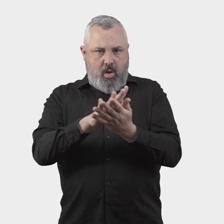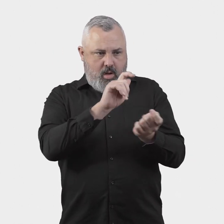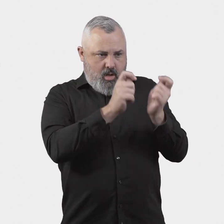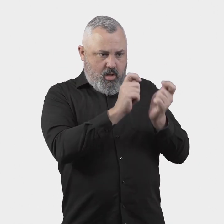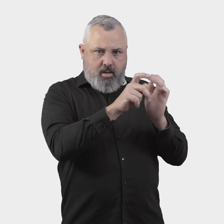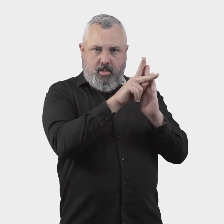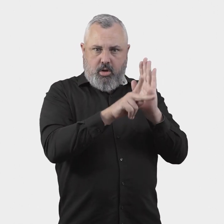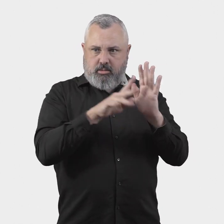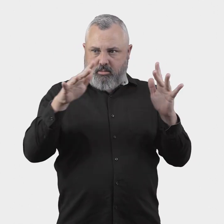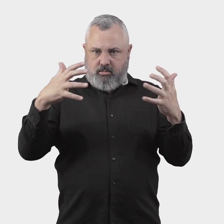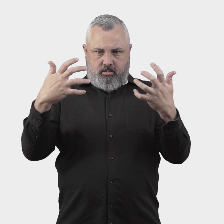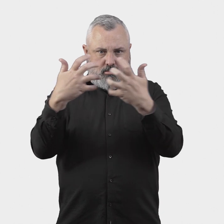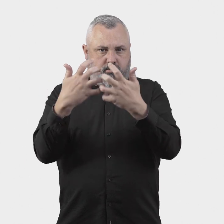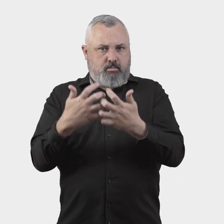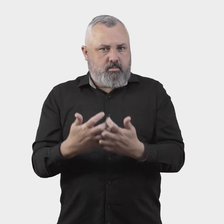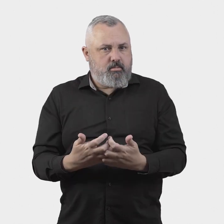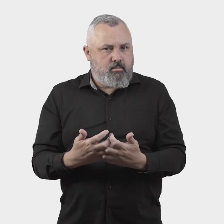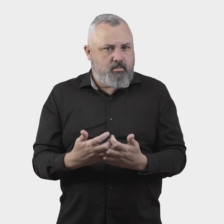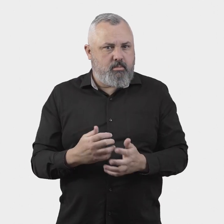which may require additional policy considerations.